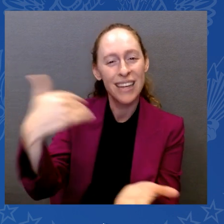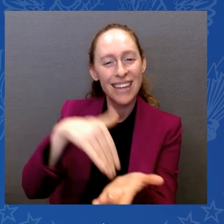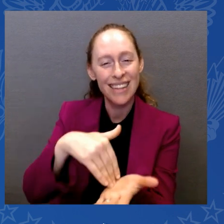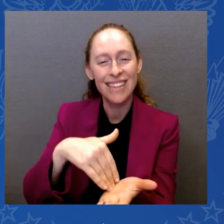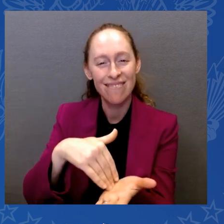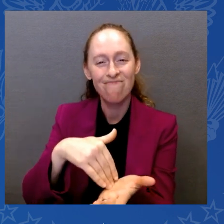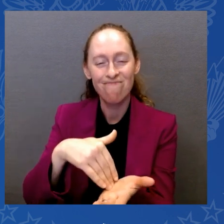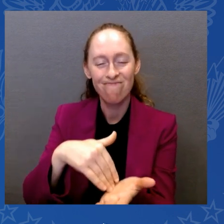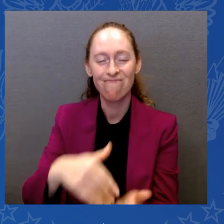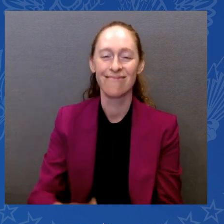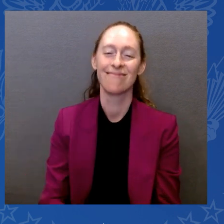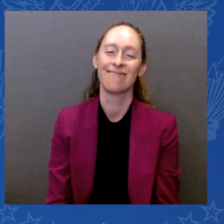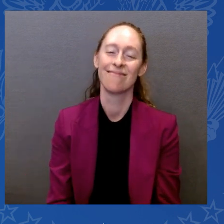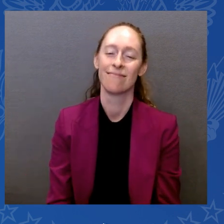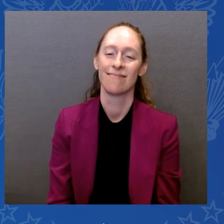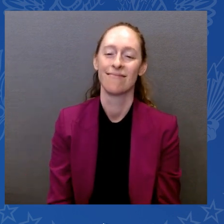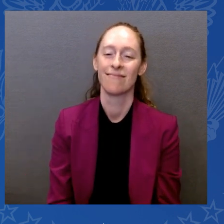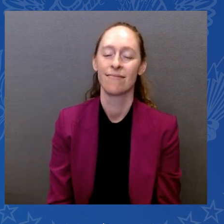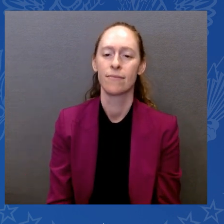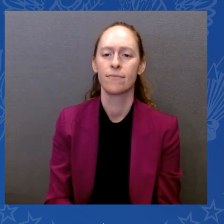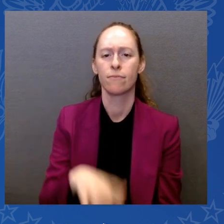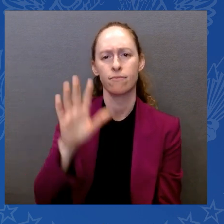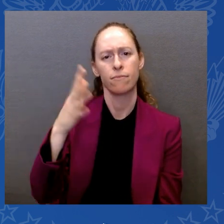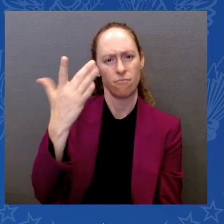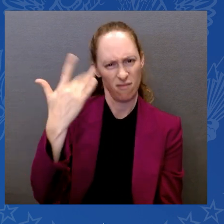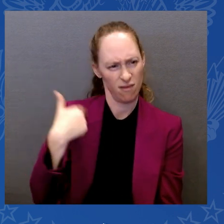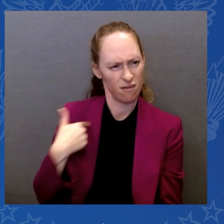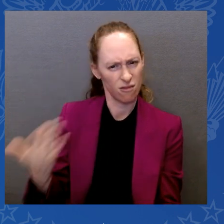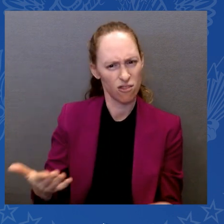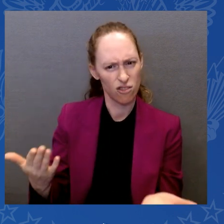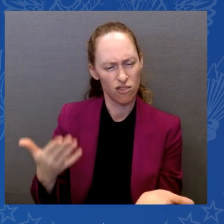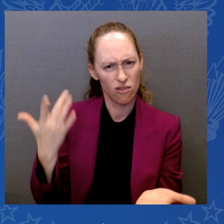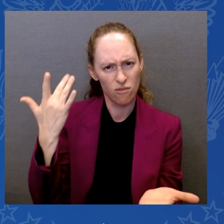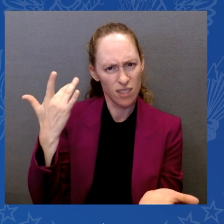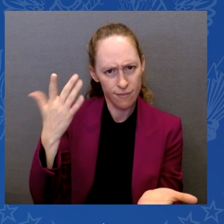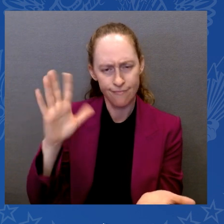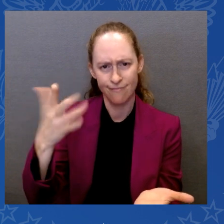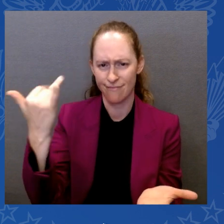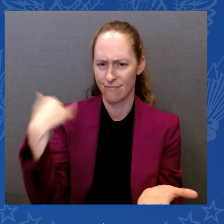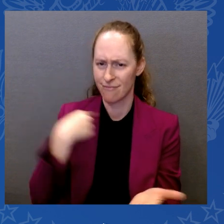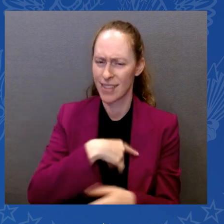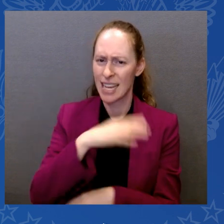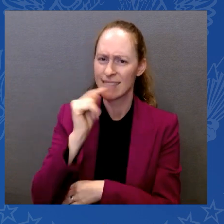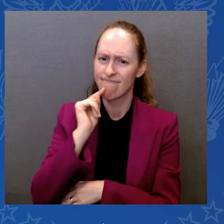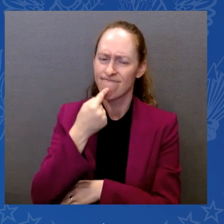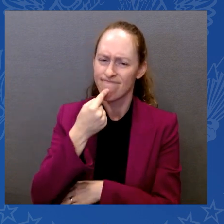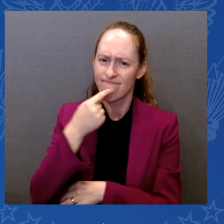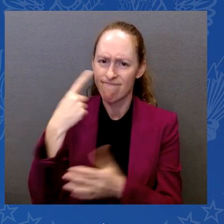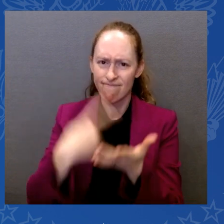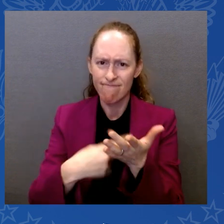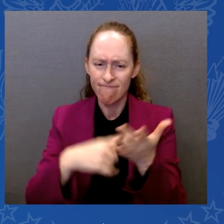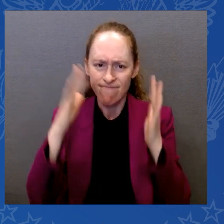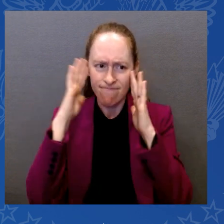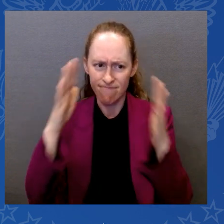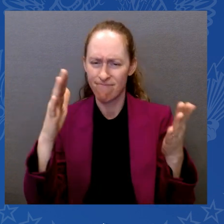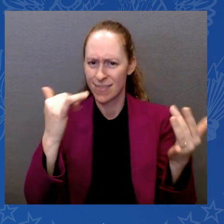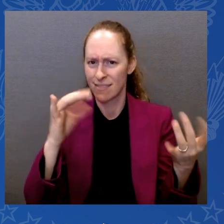on what's happening to the people of Puerto Rico again. We were just talking -- almost to the day, almo- -- at least to the week, and --